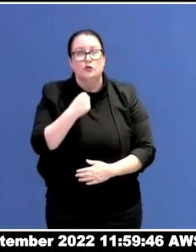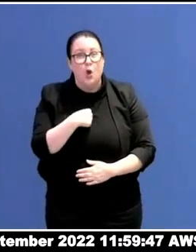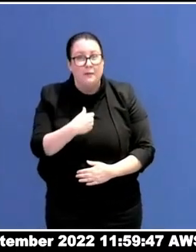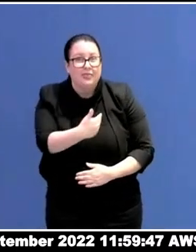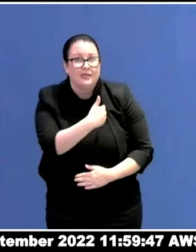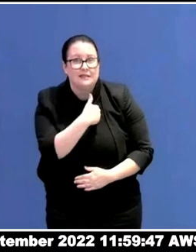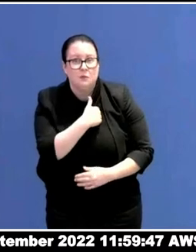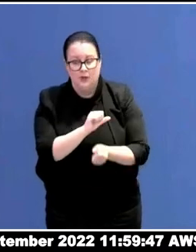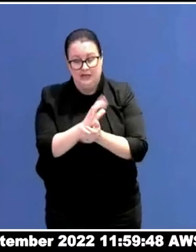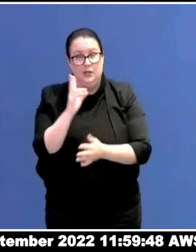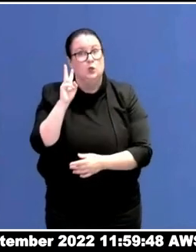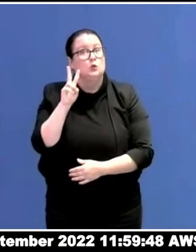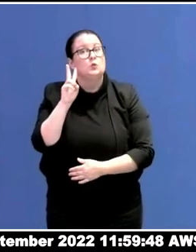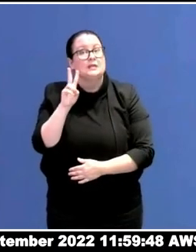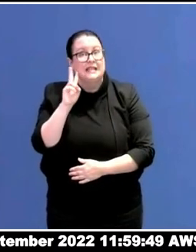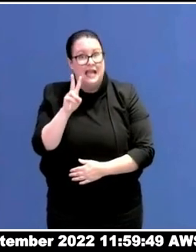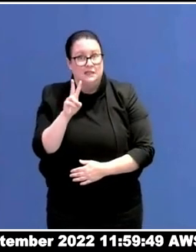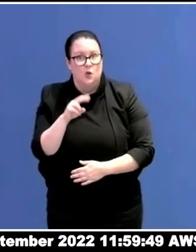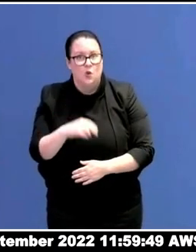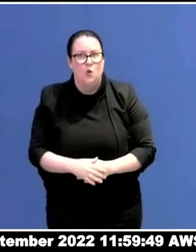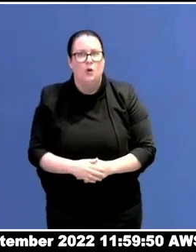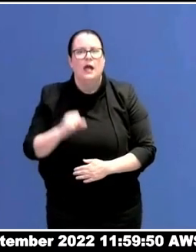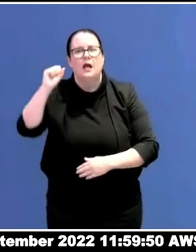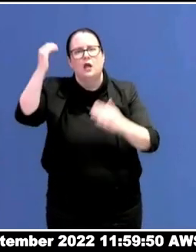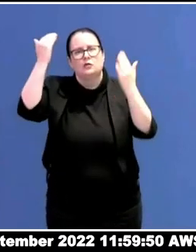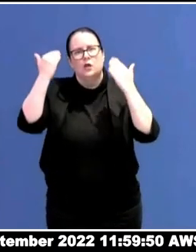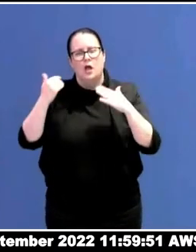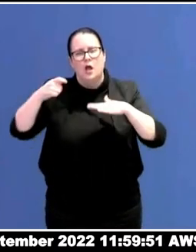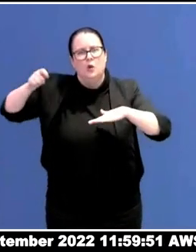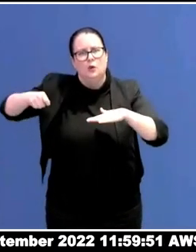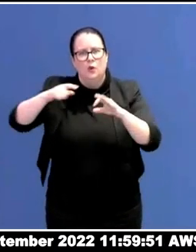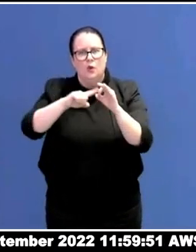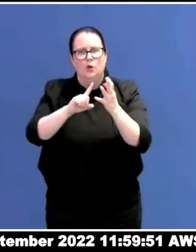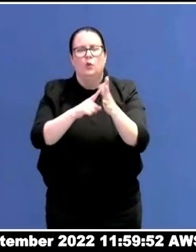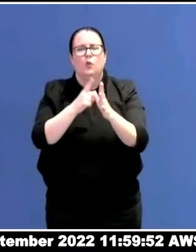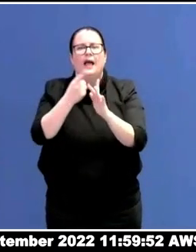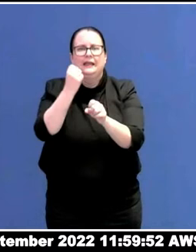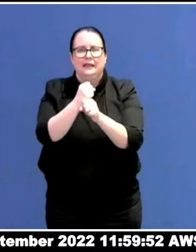released two days ago and his matter was heard by the Honourable Quayle J, and I was in the courtroom that day.